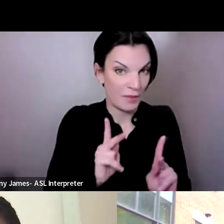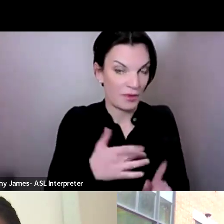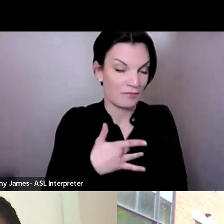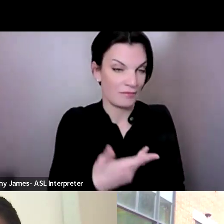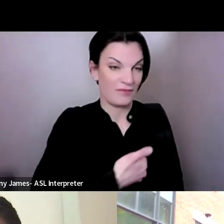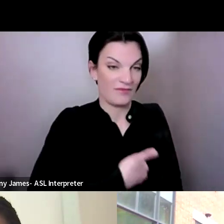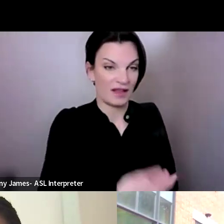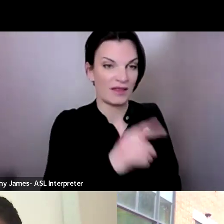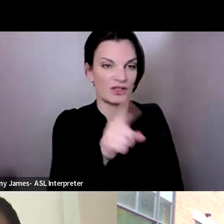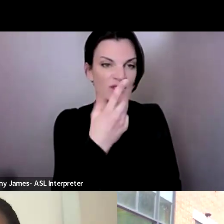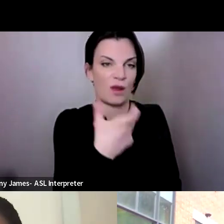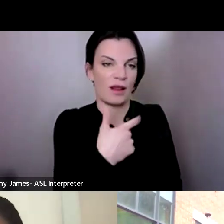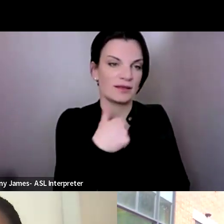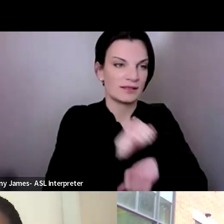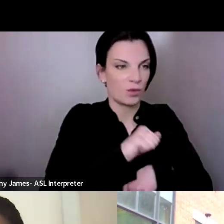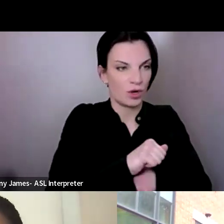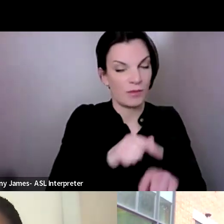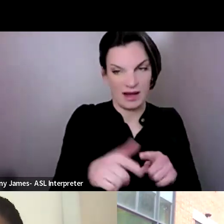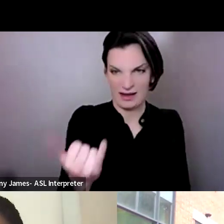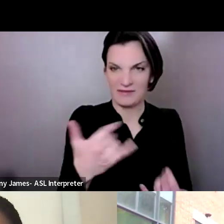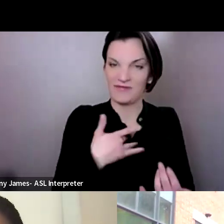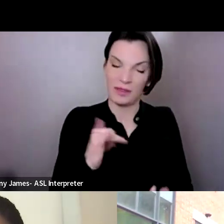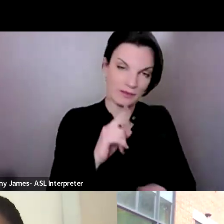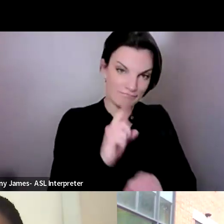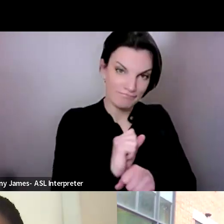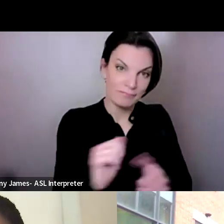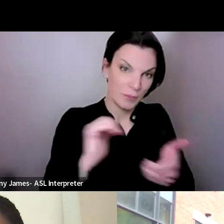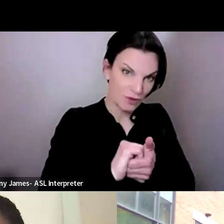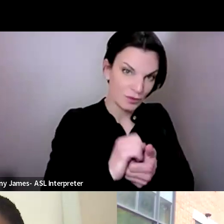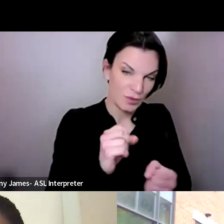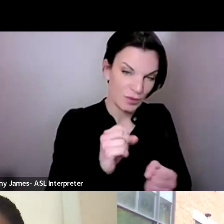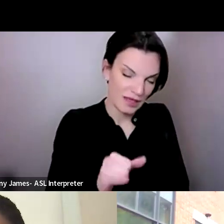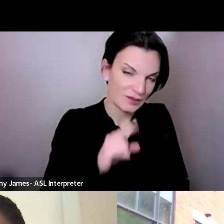for labor and it felt like a partnership here, and that that means a whole bunch to me, so thank